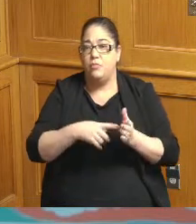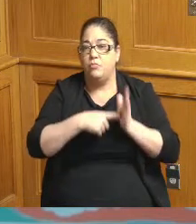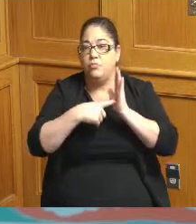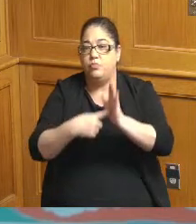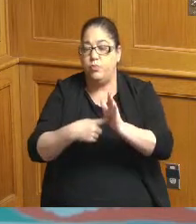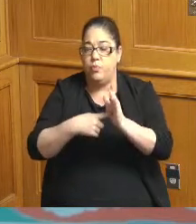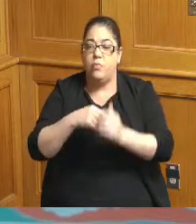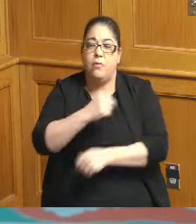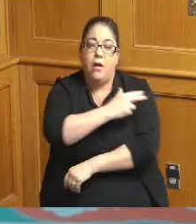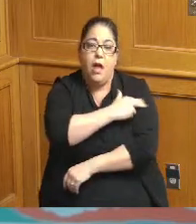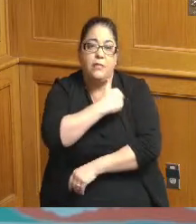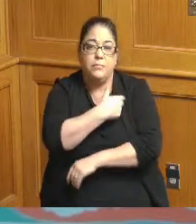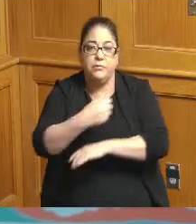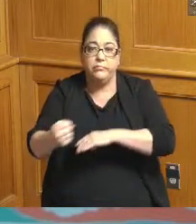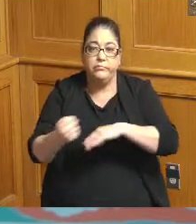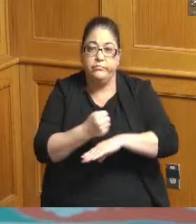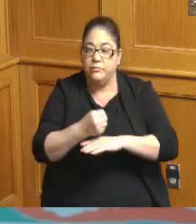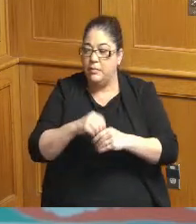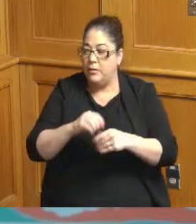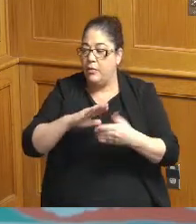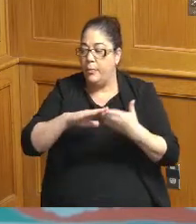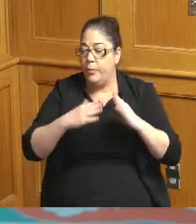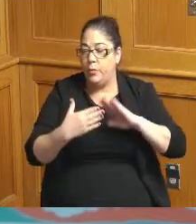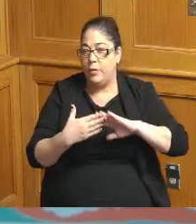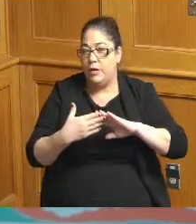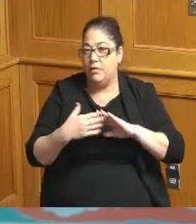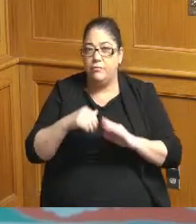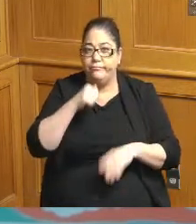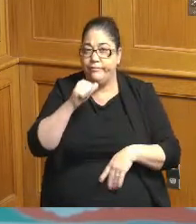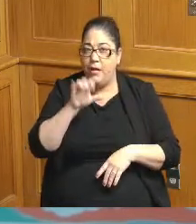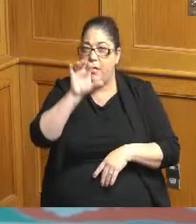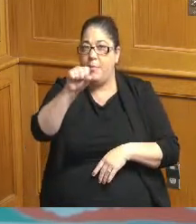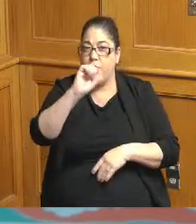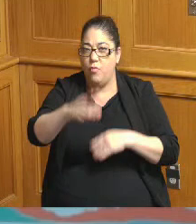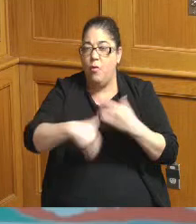our community so a moment ago I mentioned we might not be capturing every case of Covid-19